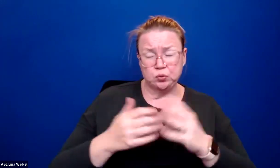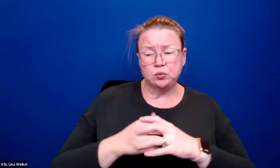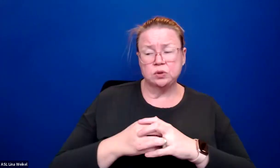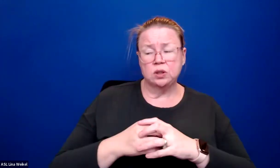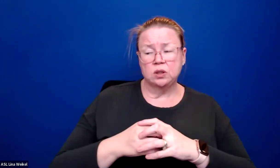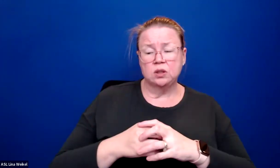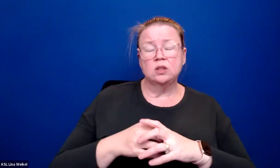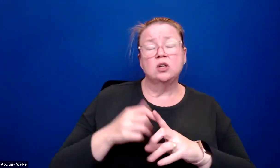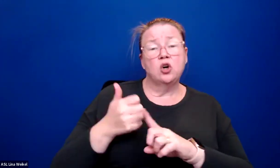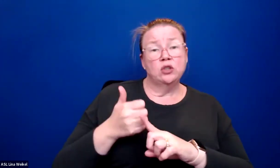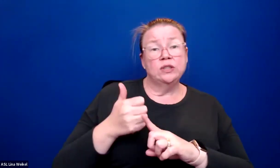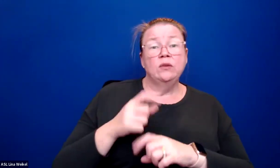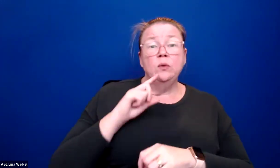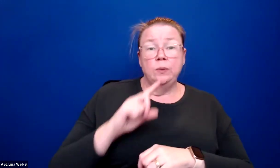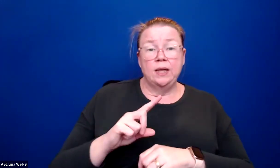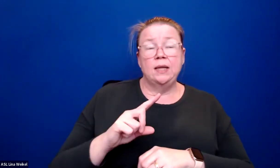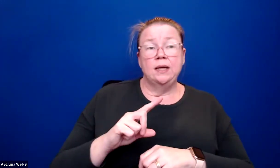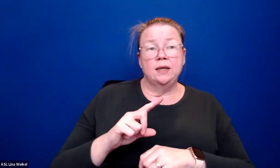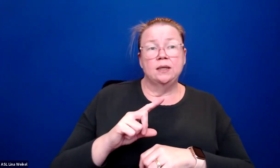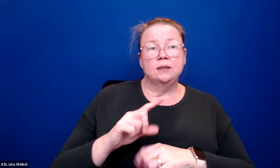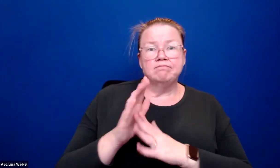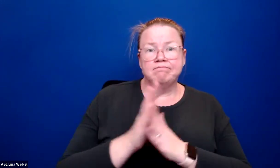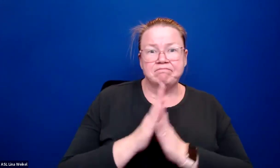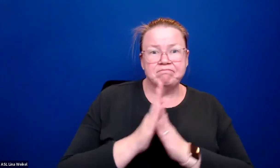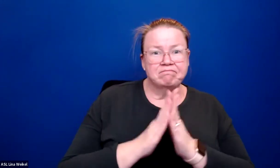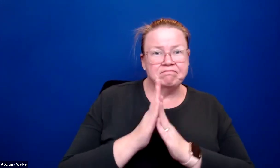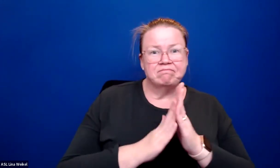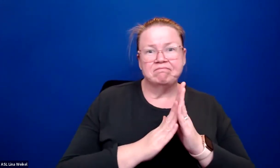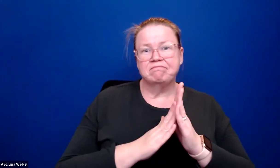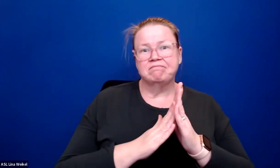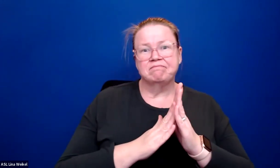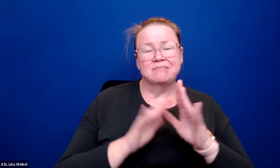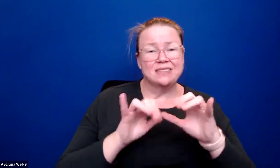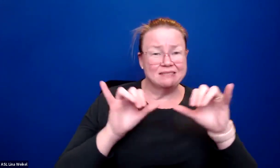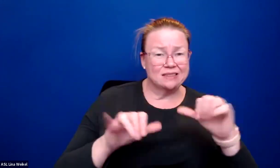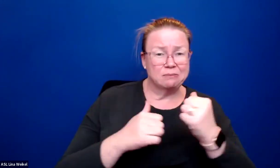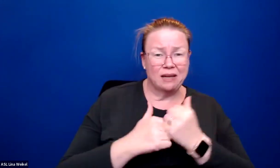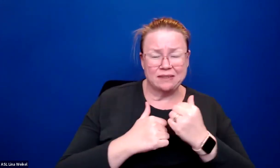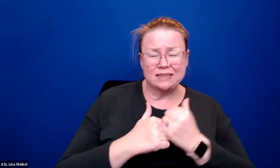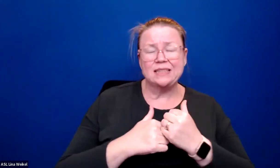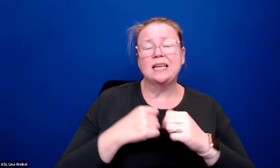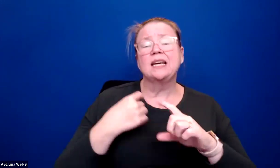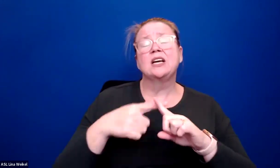Kendra Brown: she is. Really. Kendra Brown: She's really passionate about Kendra Brown: systems advocacy. And we were having